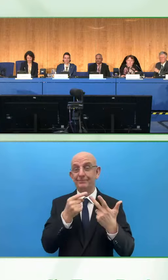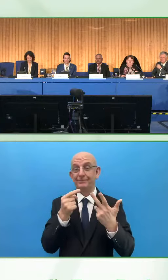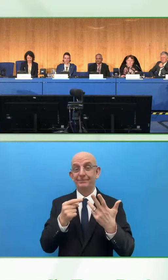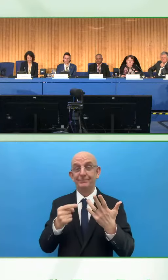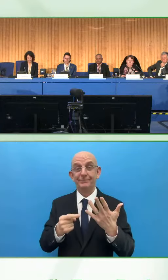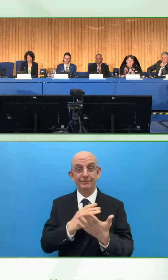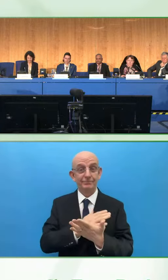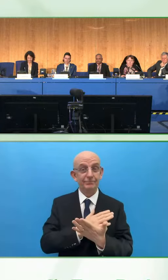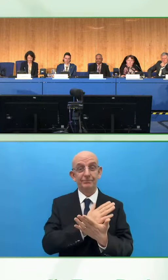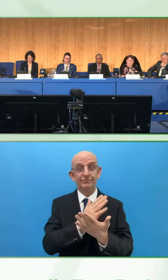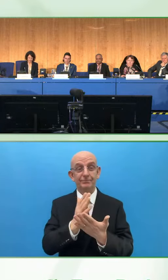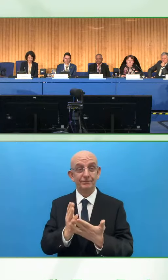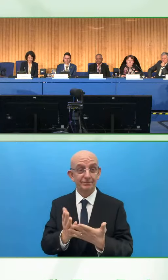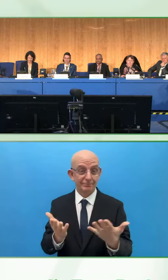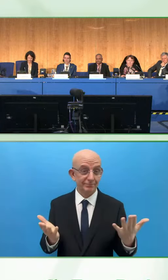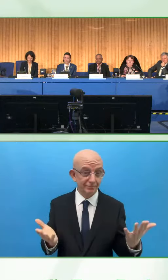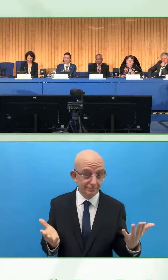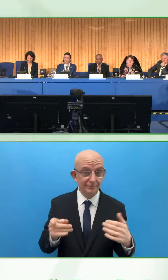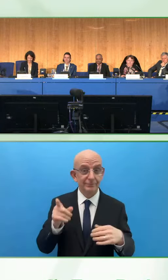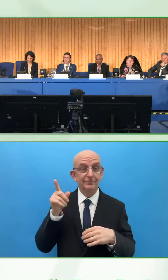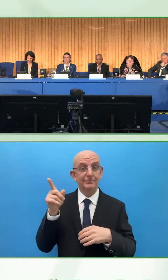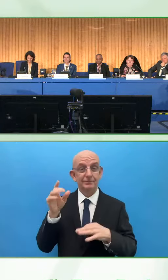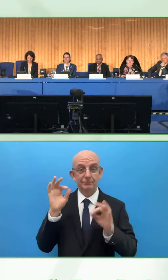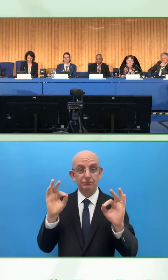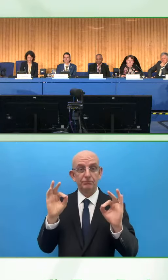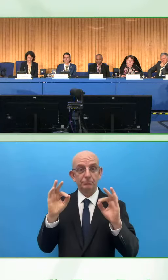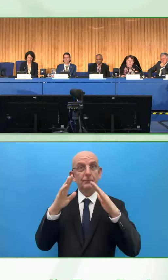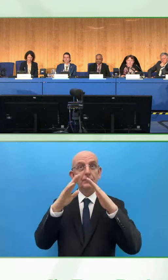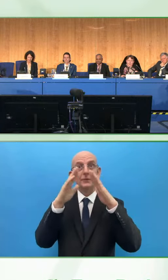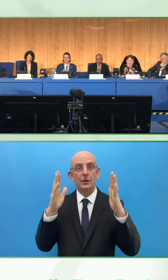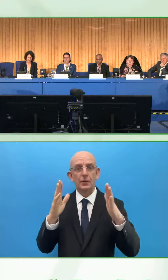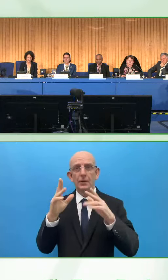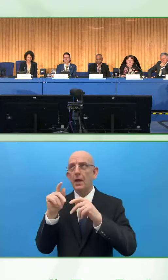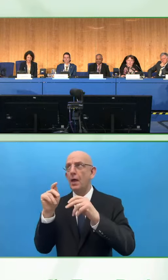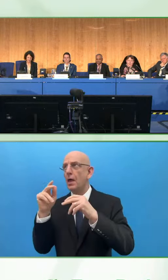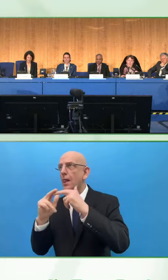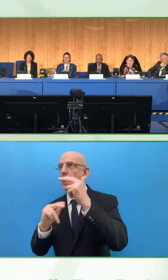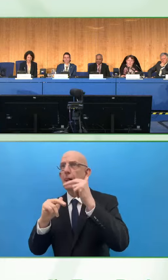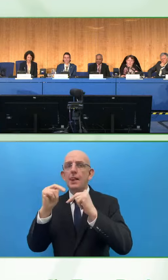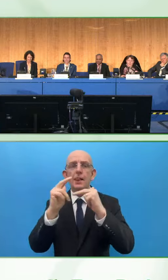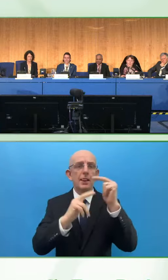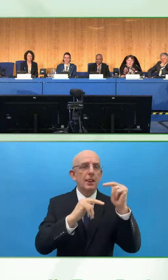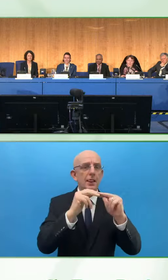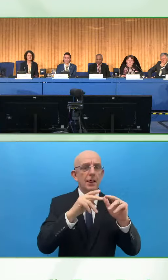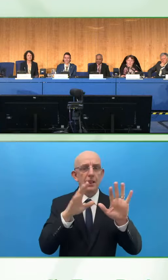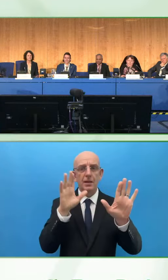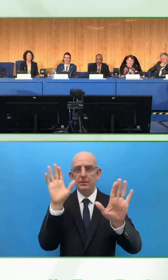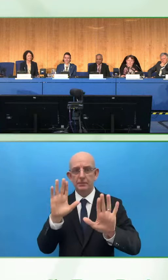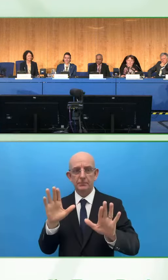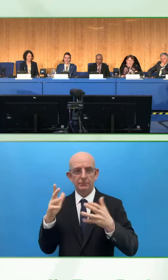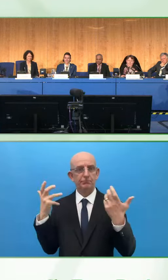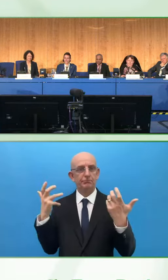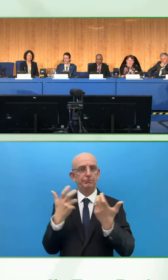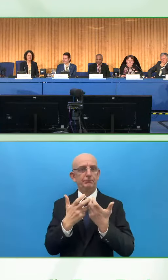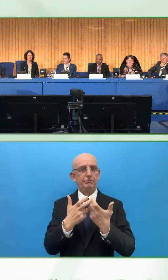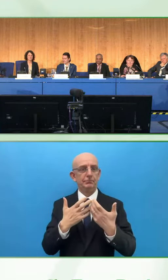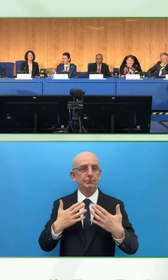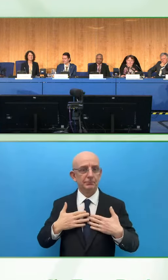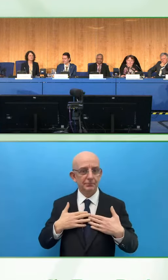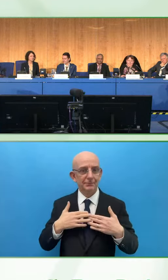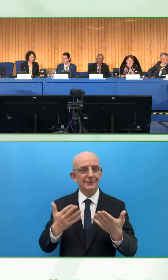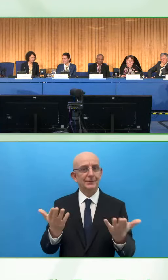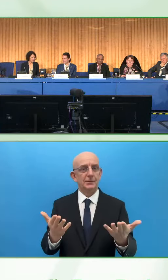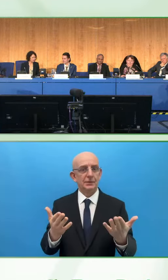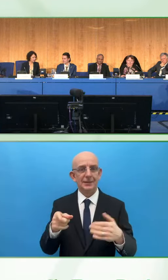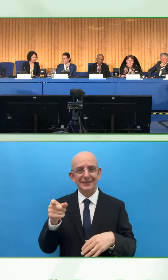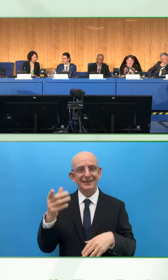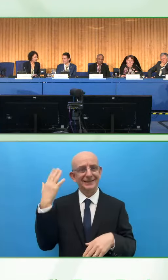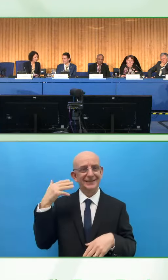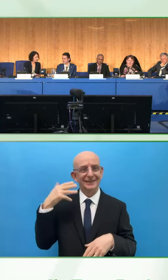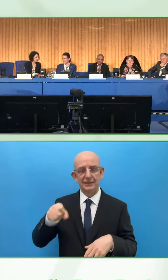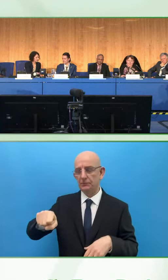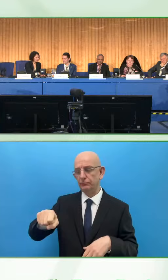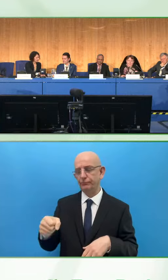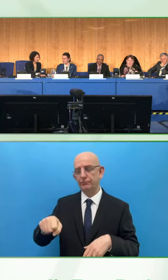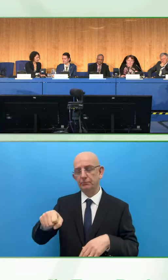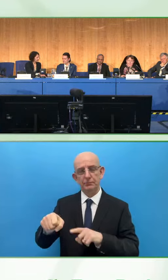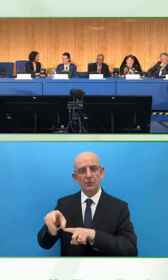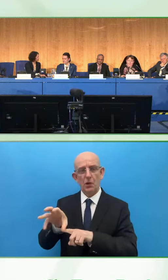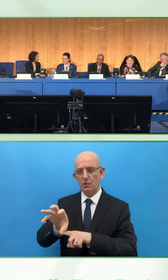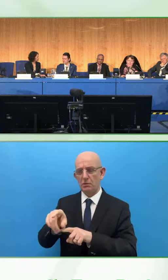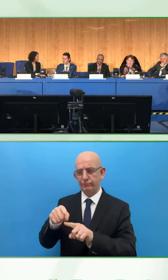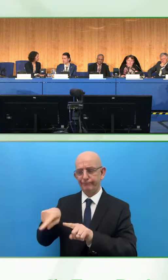so the stick and slide off stop I can also move my phone, as you can see there.